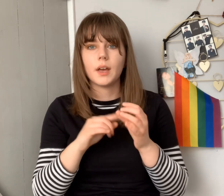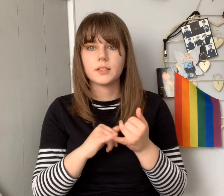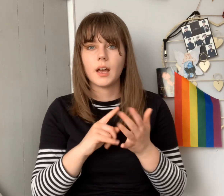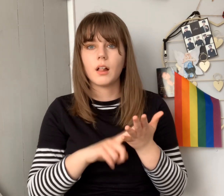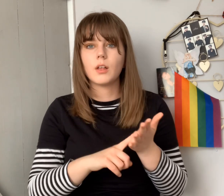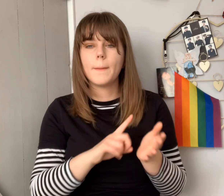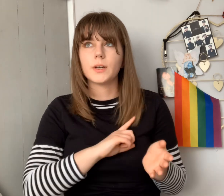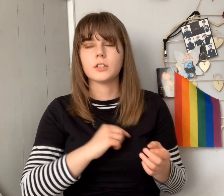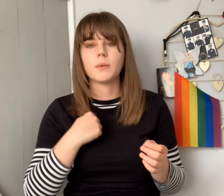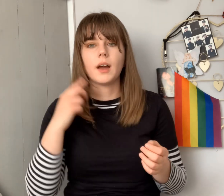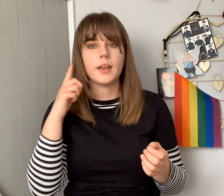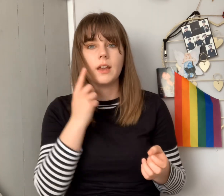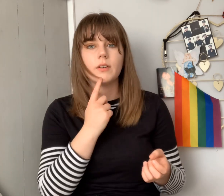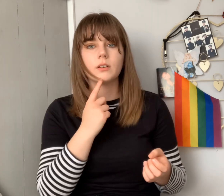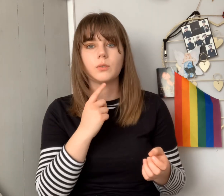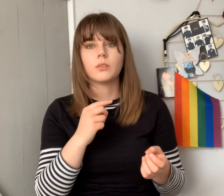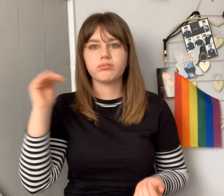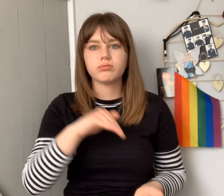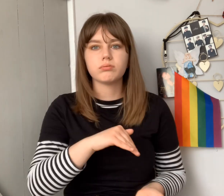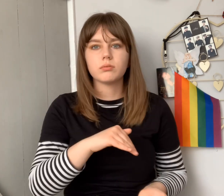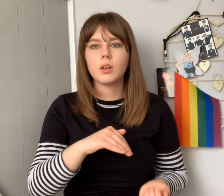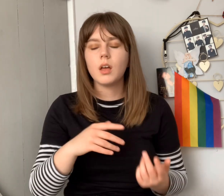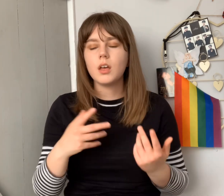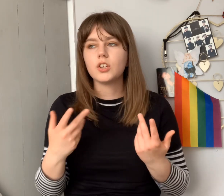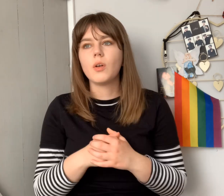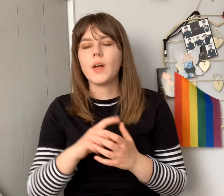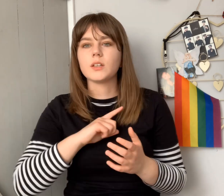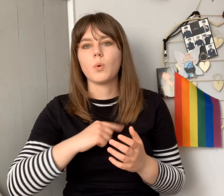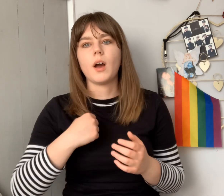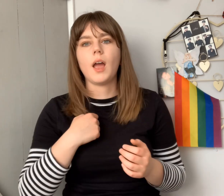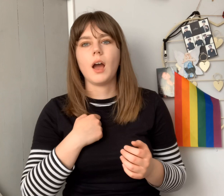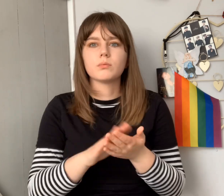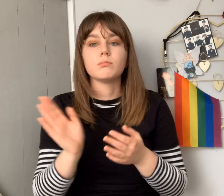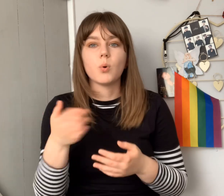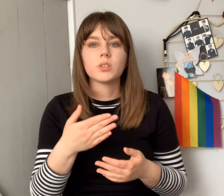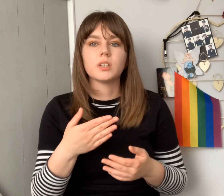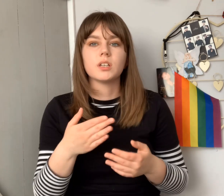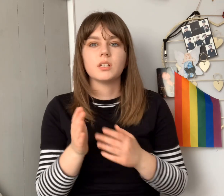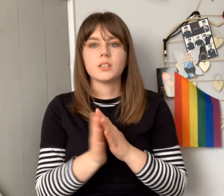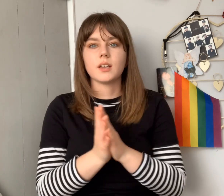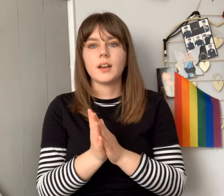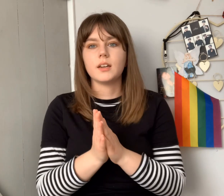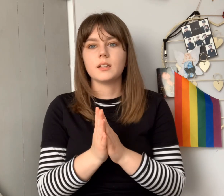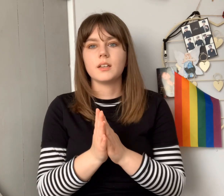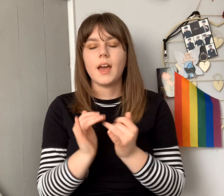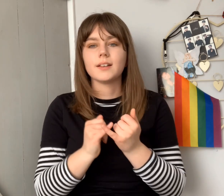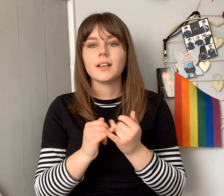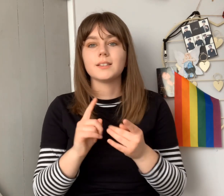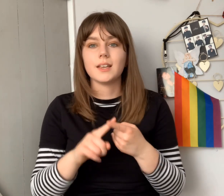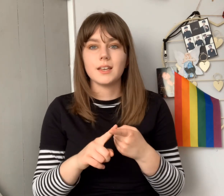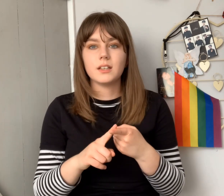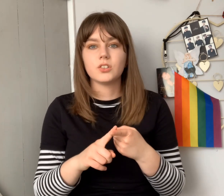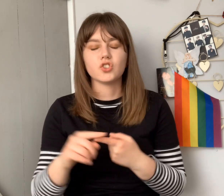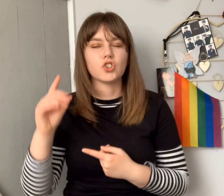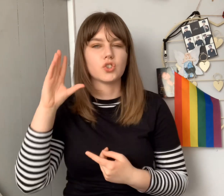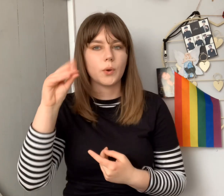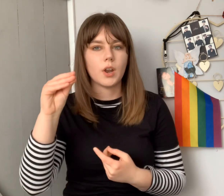then BSL because my hearing deteriorated. That's why I'm signing mostly SSE